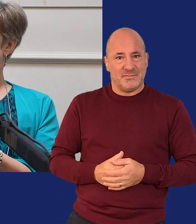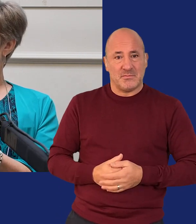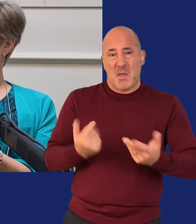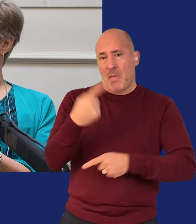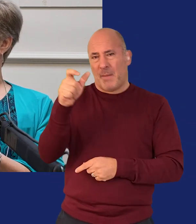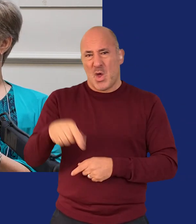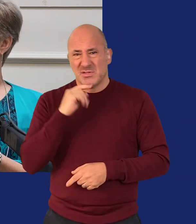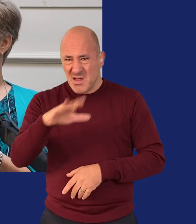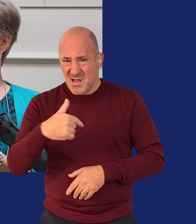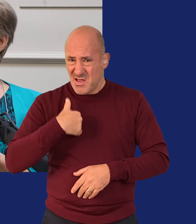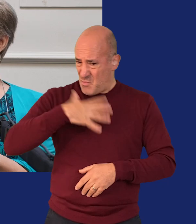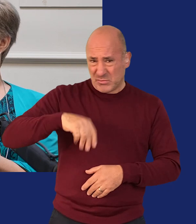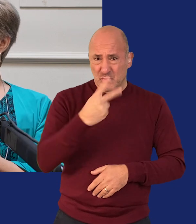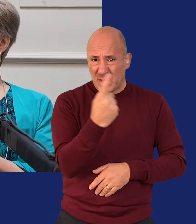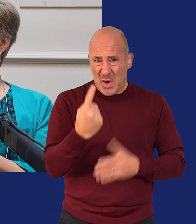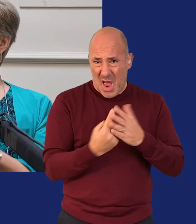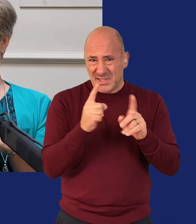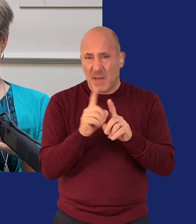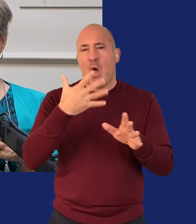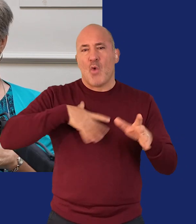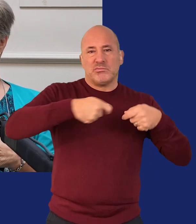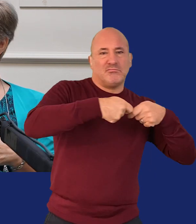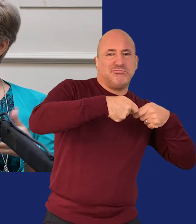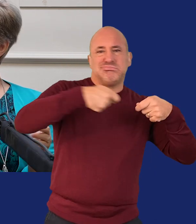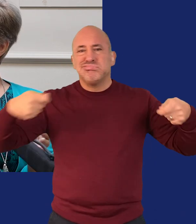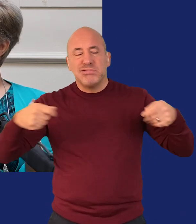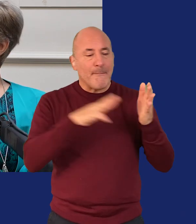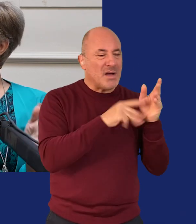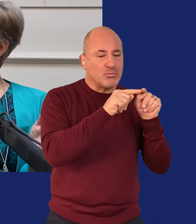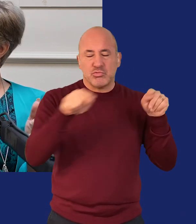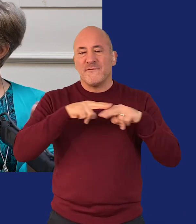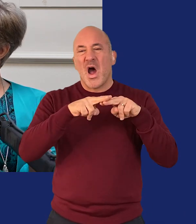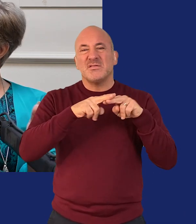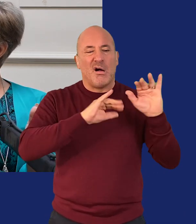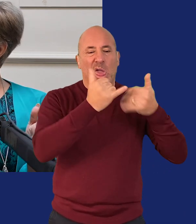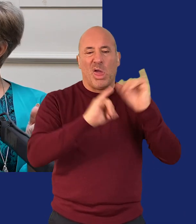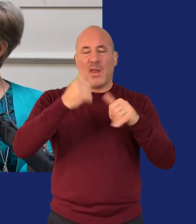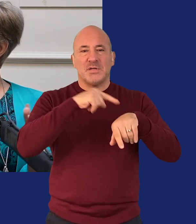And there might be somebody else that says, I'd also like to do 21 but actually I'd like to spread them out unevenly between Monday and Friday.